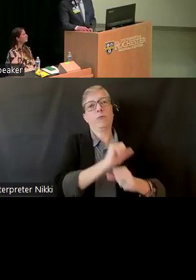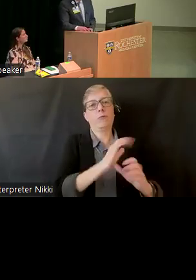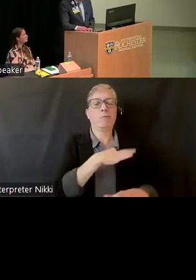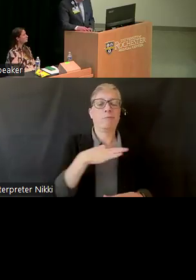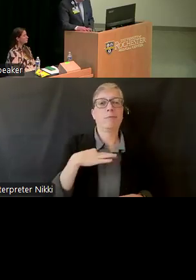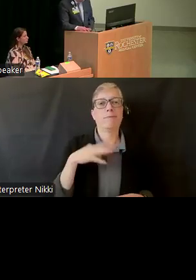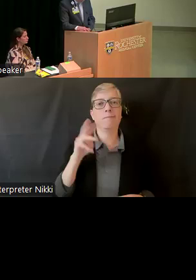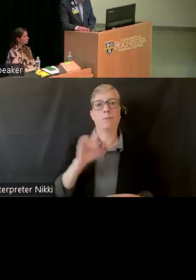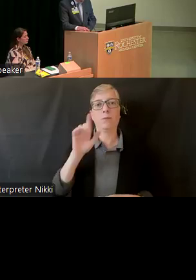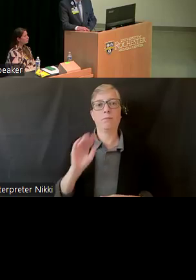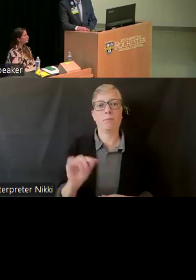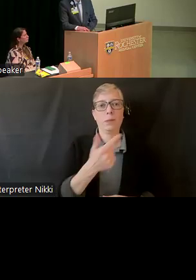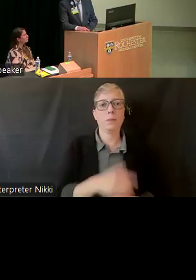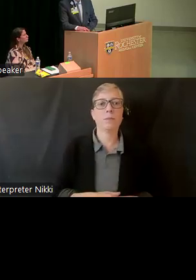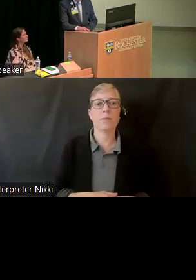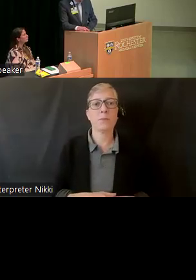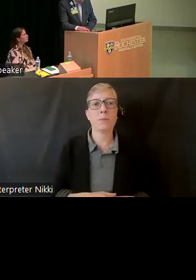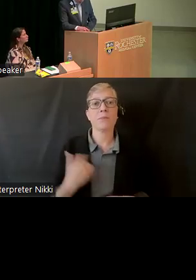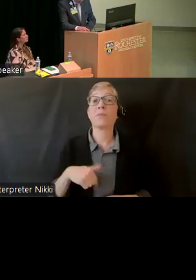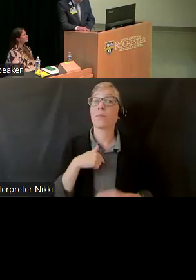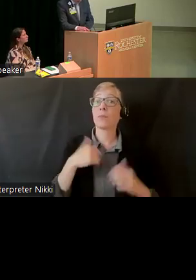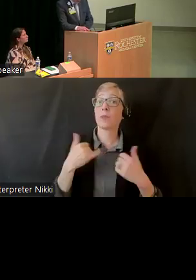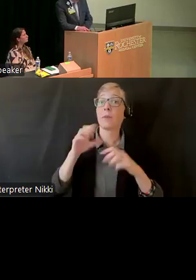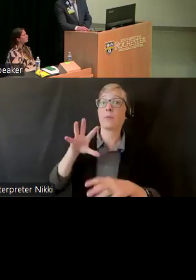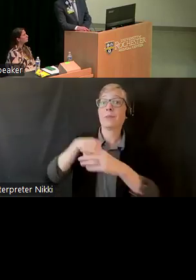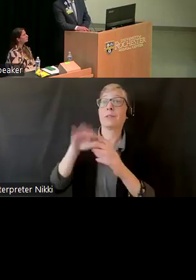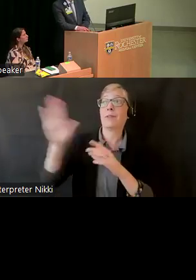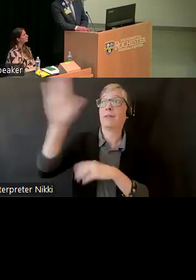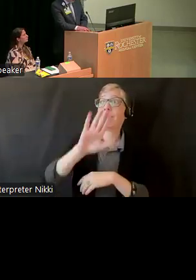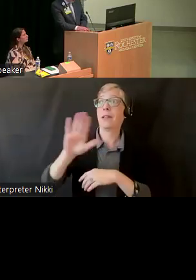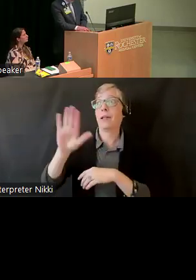thought leaders so we can participate in their clearing house of effective well-being